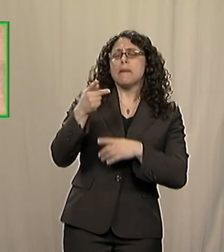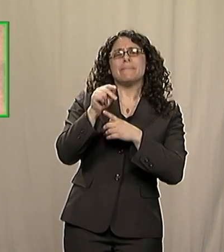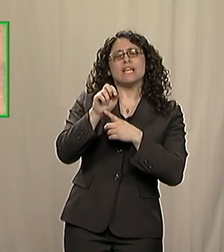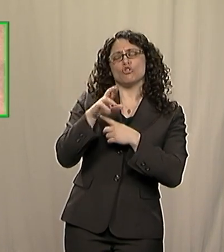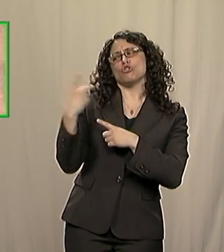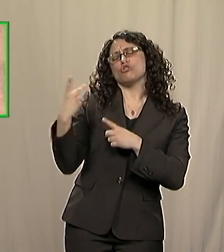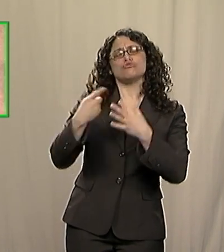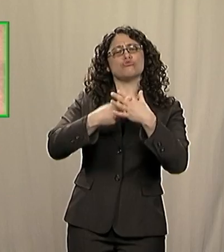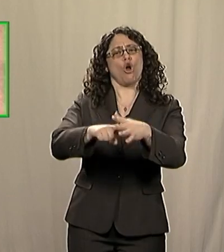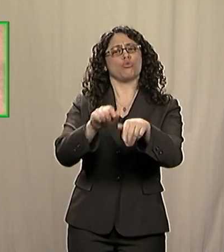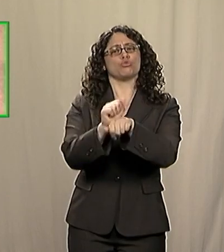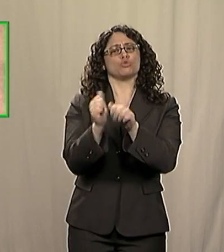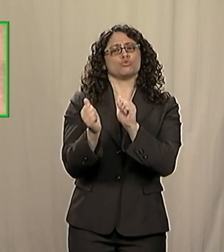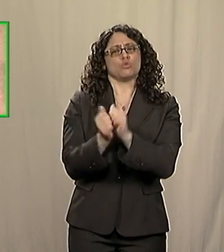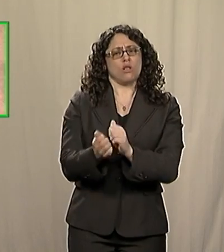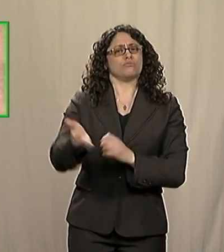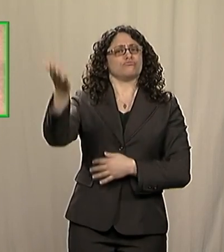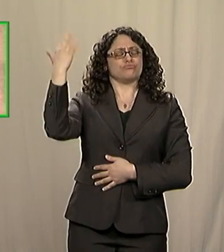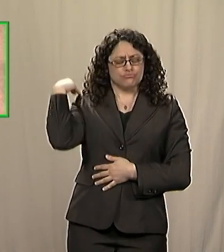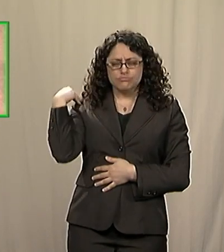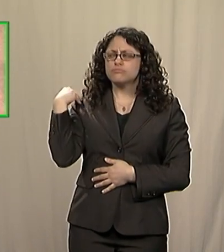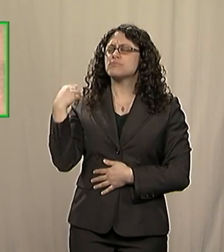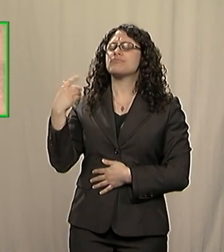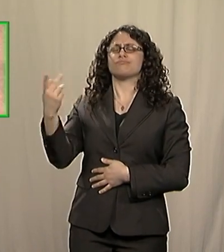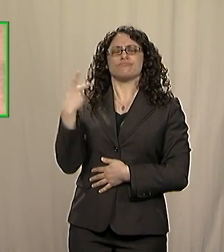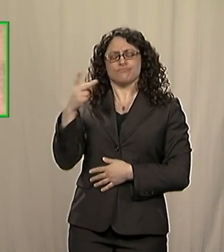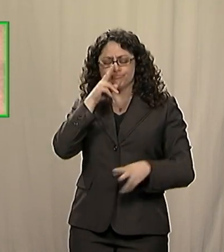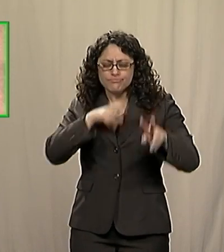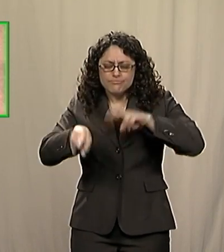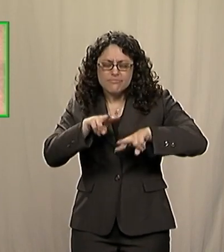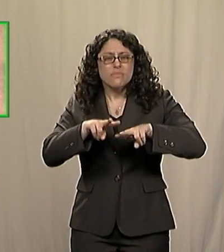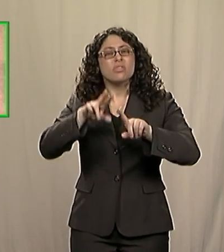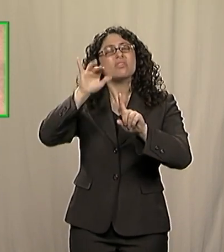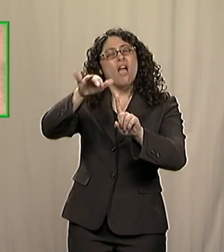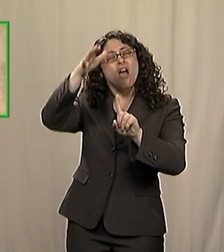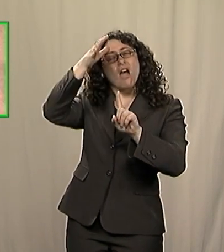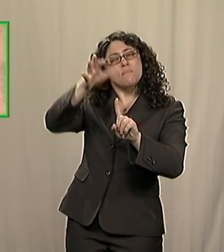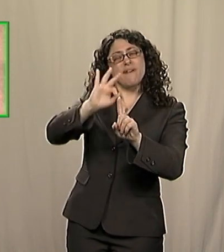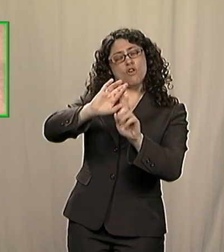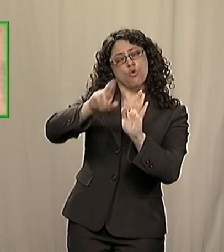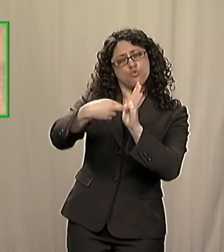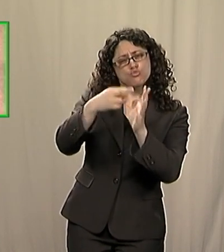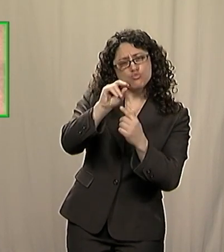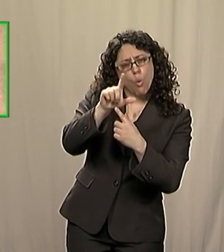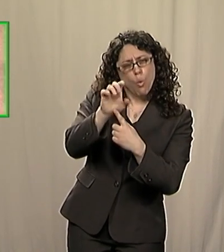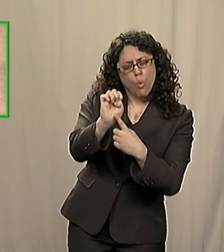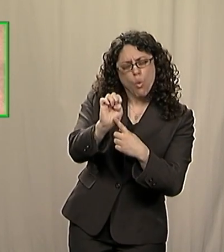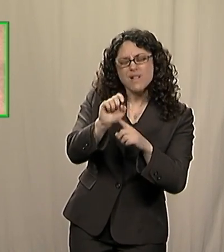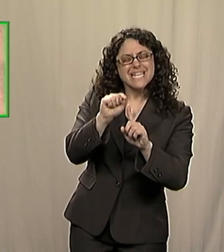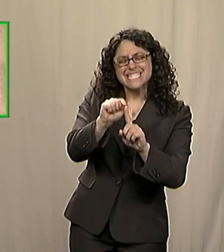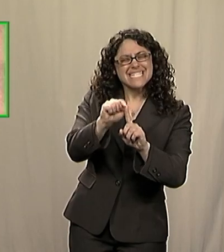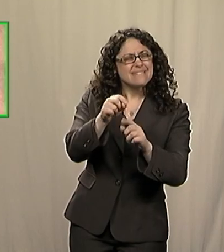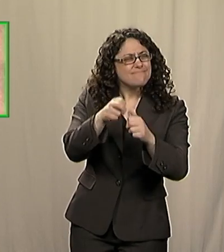really have seen the problems of the concept of role as it's been played out in terms of interpreting.